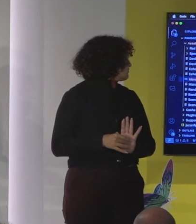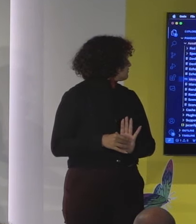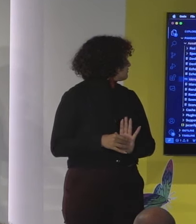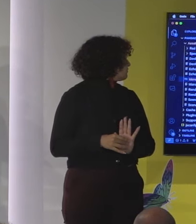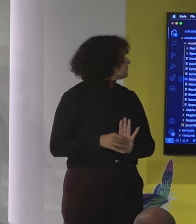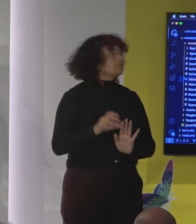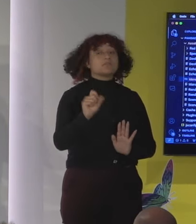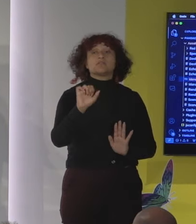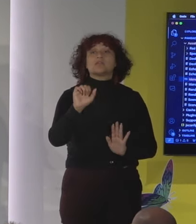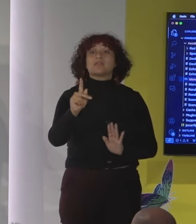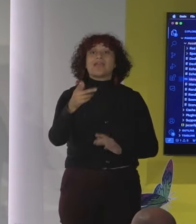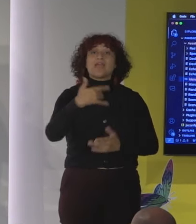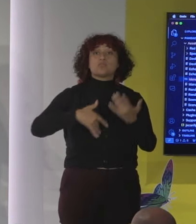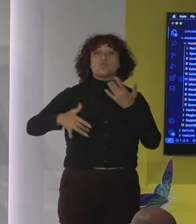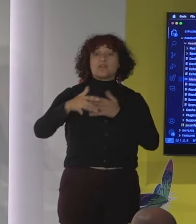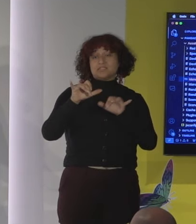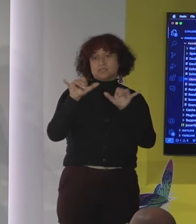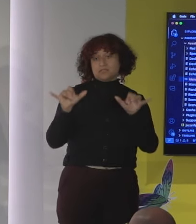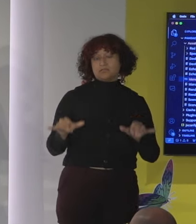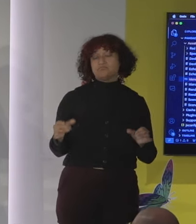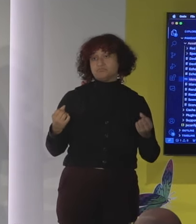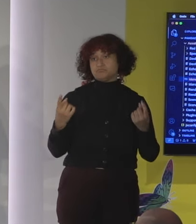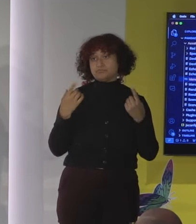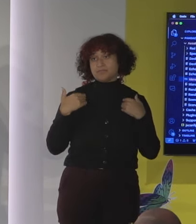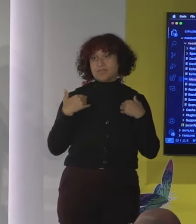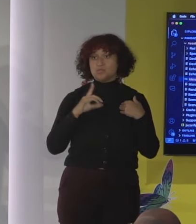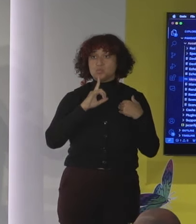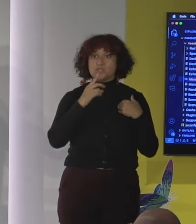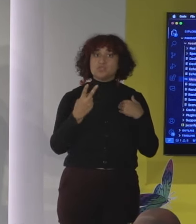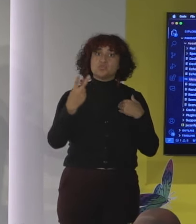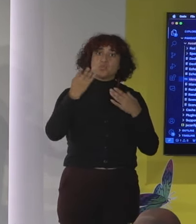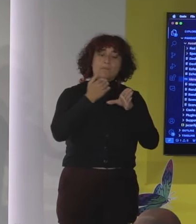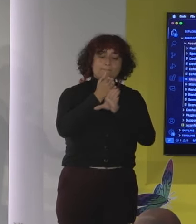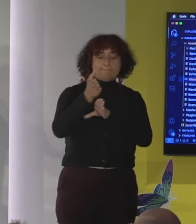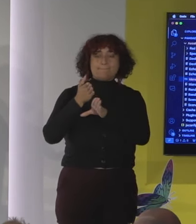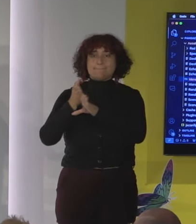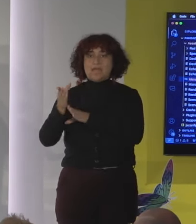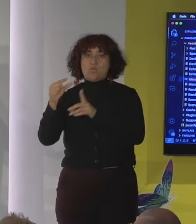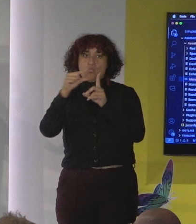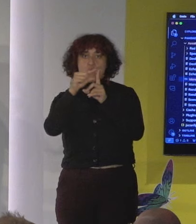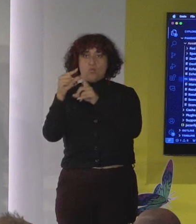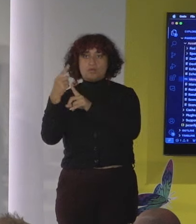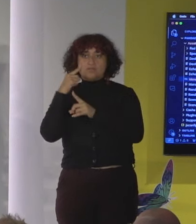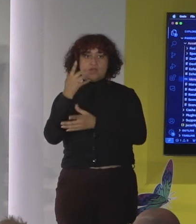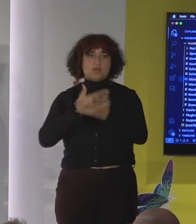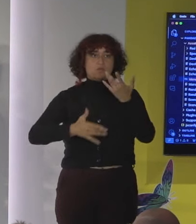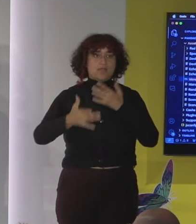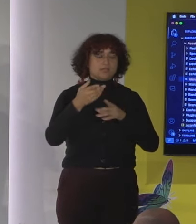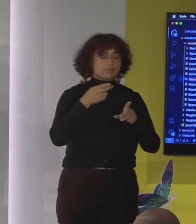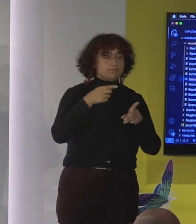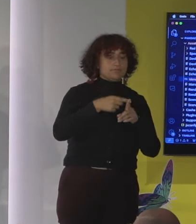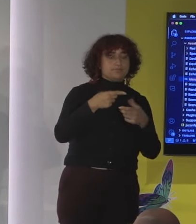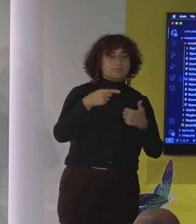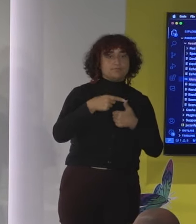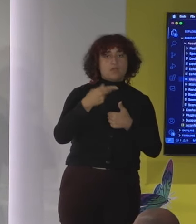SIK's interaction system has really like two main keywords for interactions. There's hover, and then there's trigger.